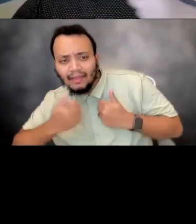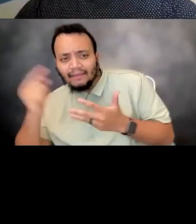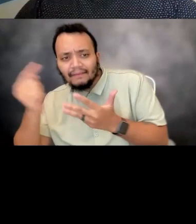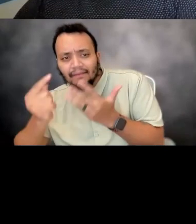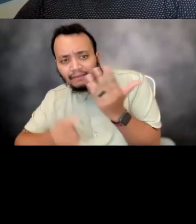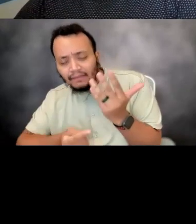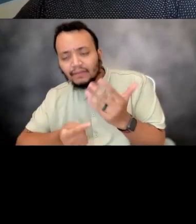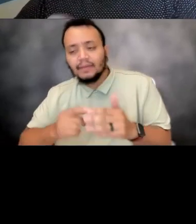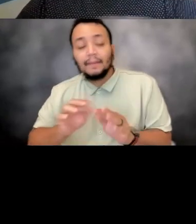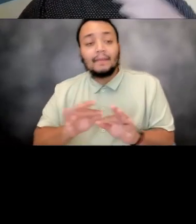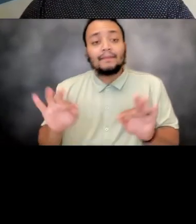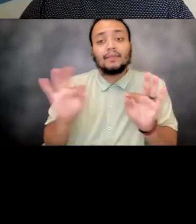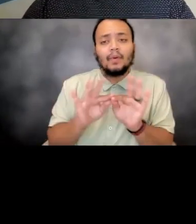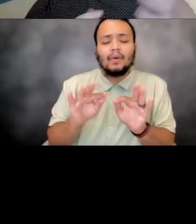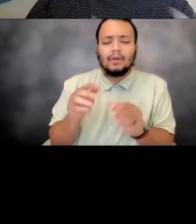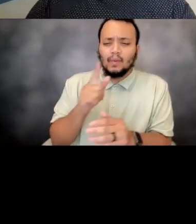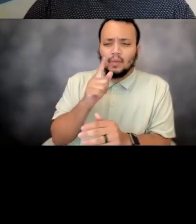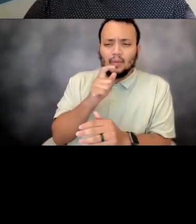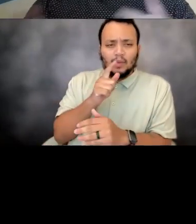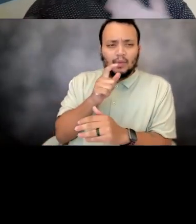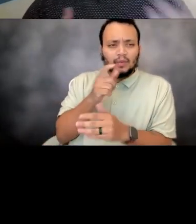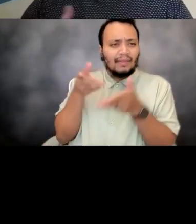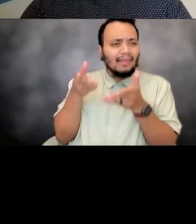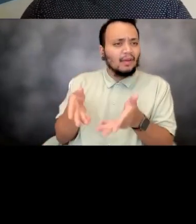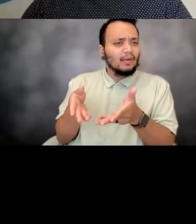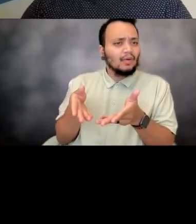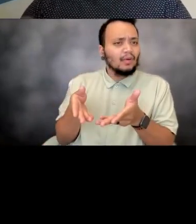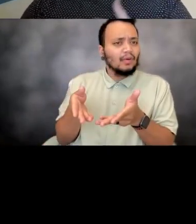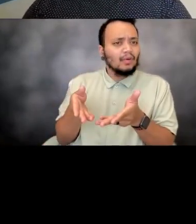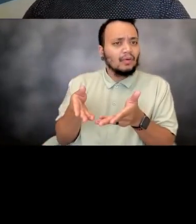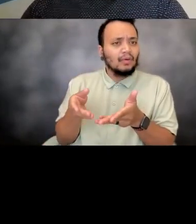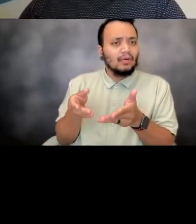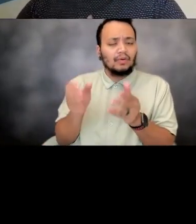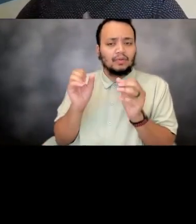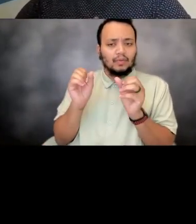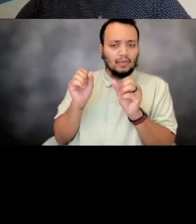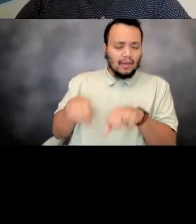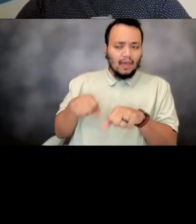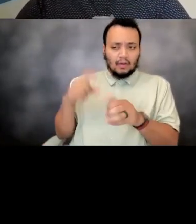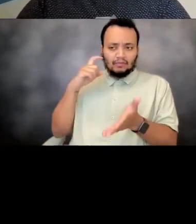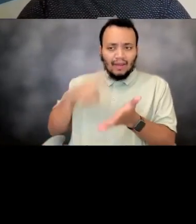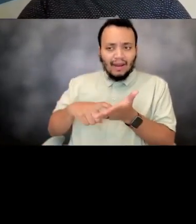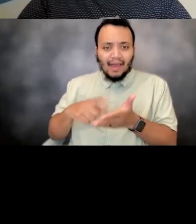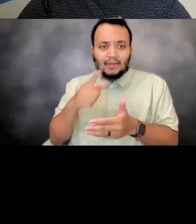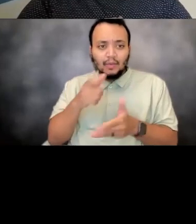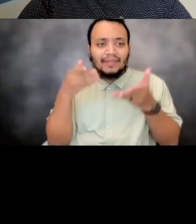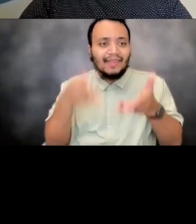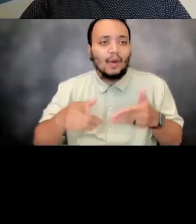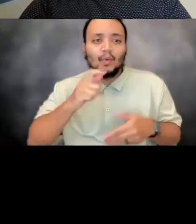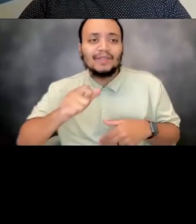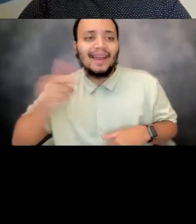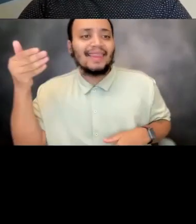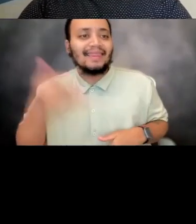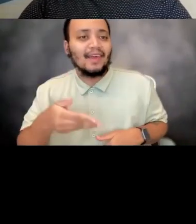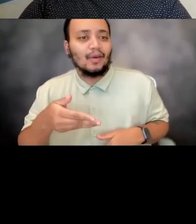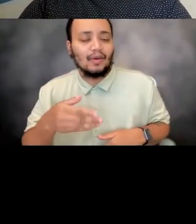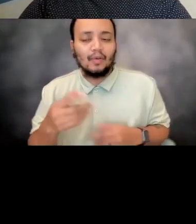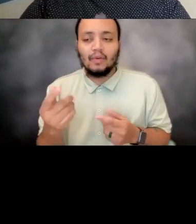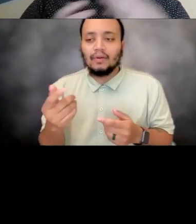get a sense of who was there so that we could assess for are there gaps in who we were able to reach